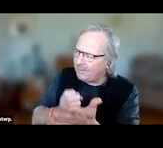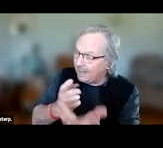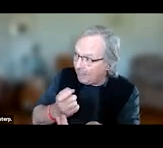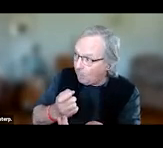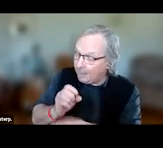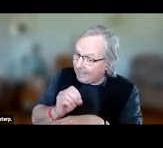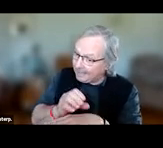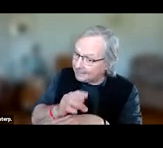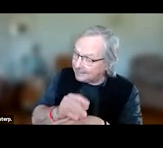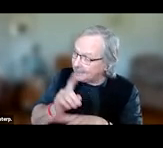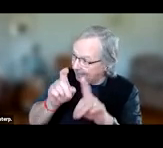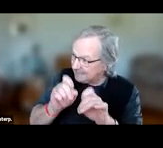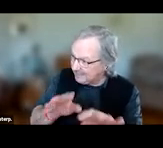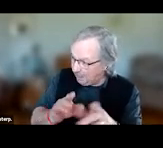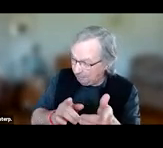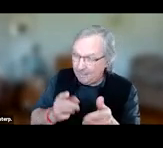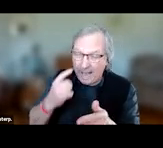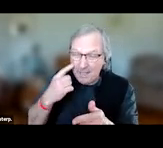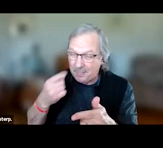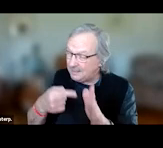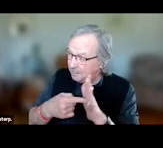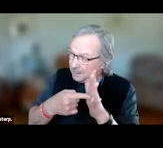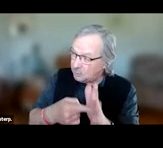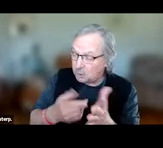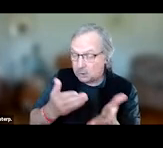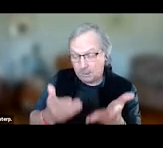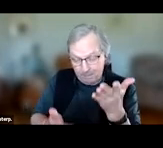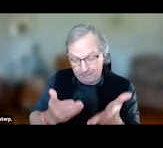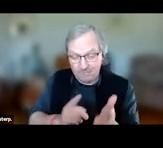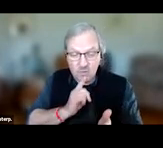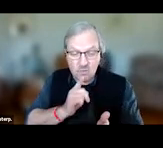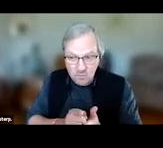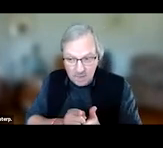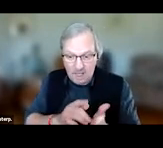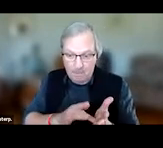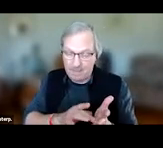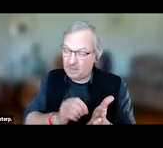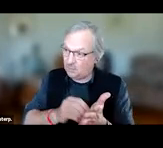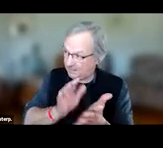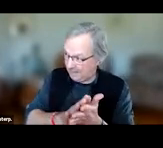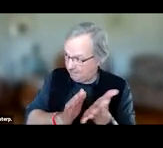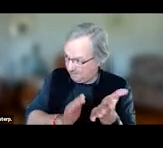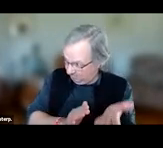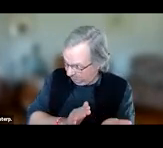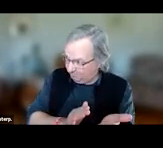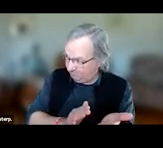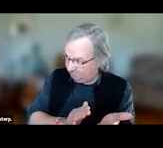a consultative exam because I think this demonstrates there might be actual medical documentation can be back about this.